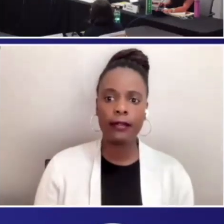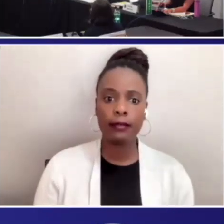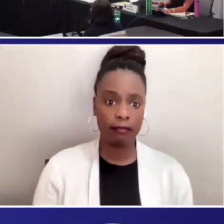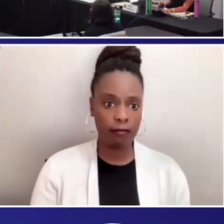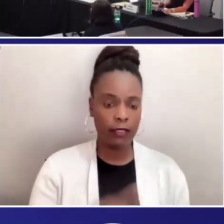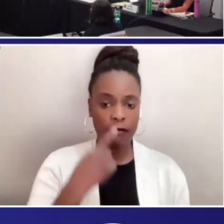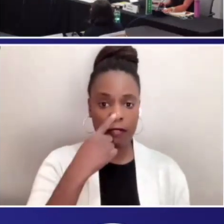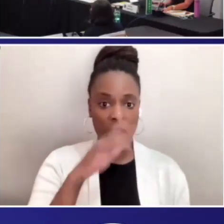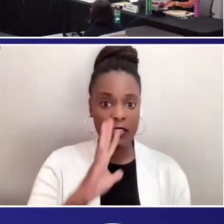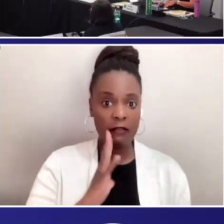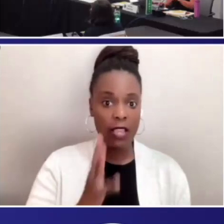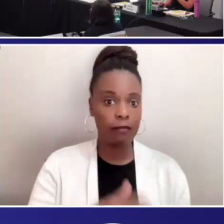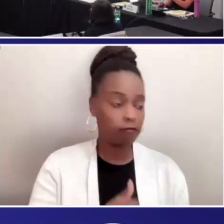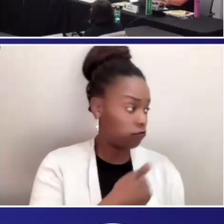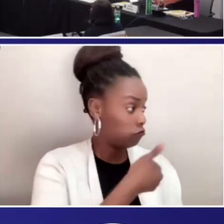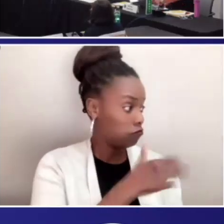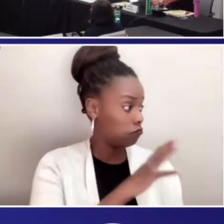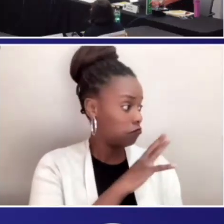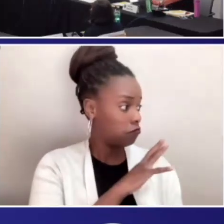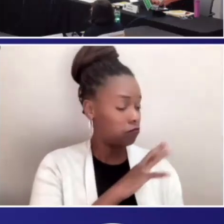That's fine. We can get the rest of the questions, though.